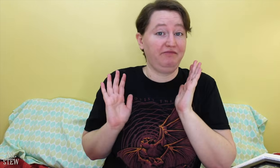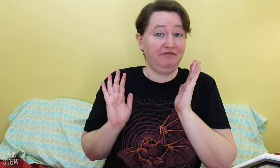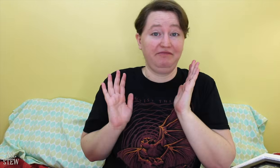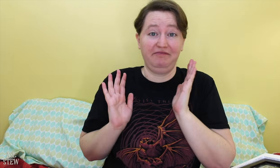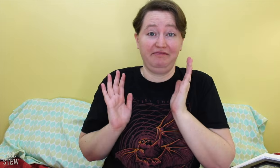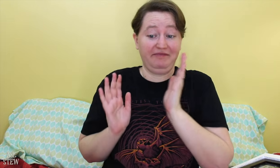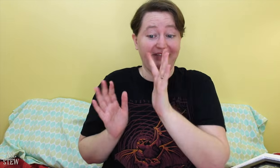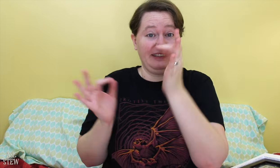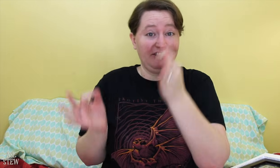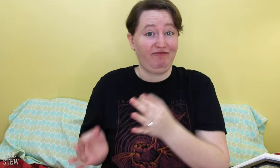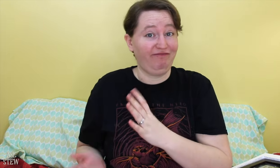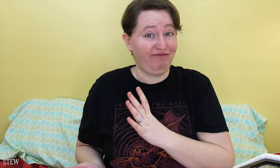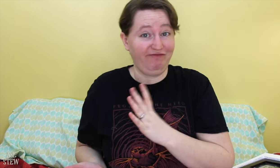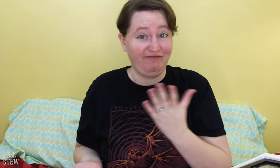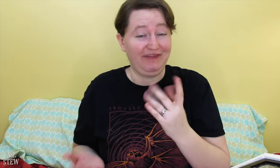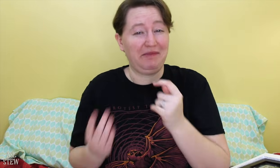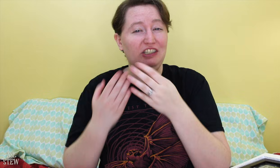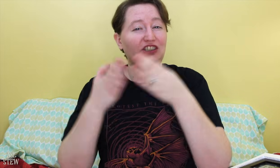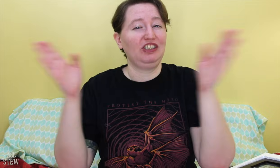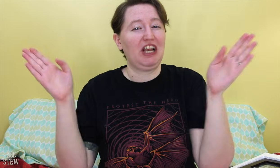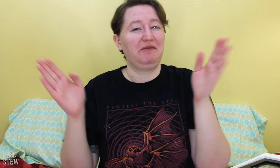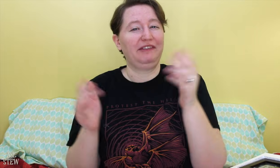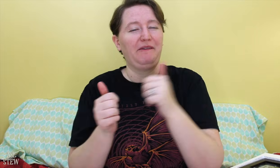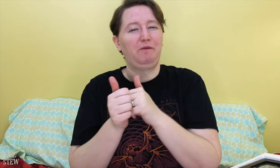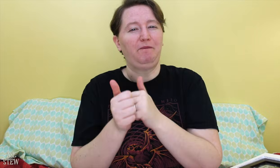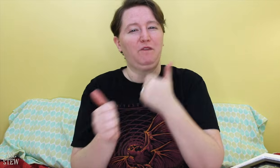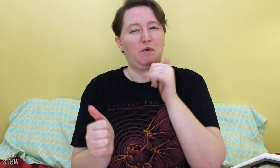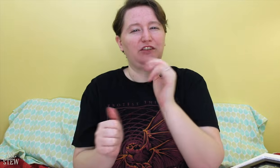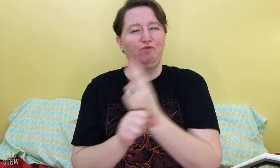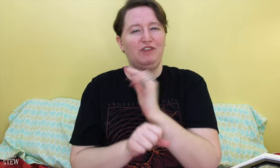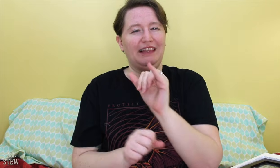says "I'm hearing impaired", be respectful. That's their decision,